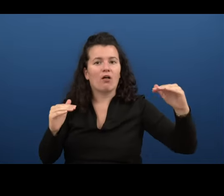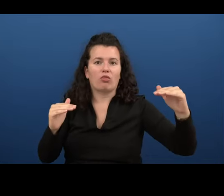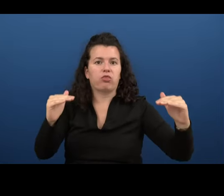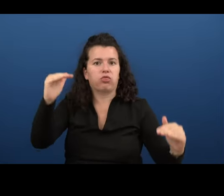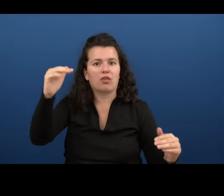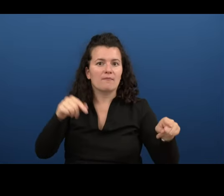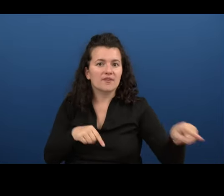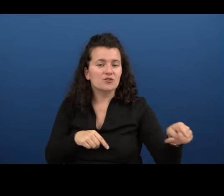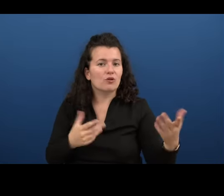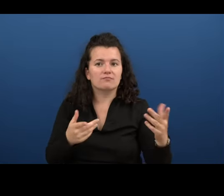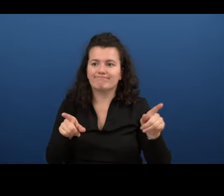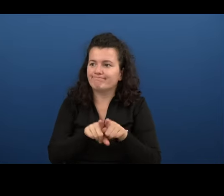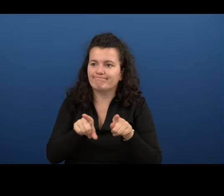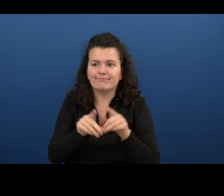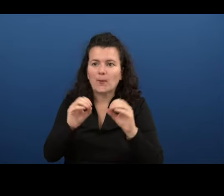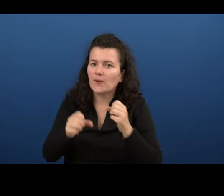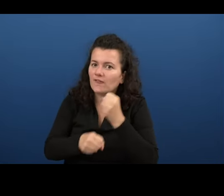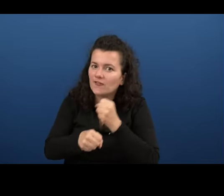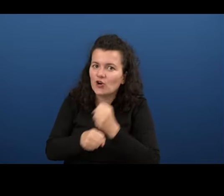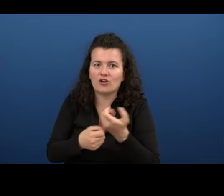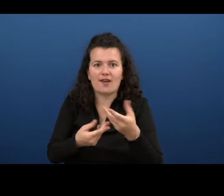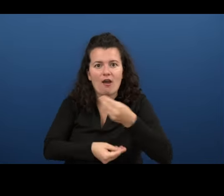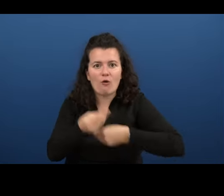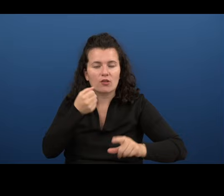significant. 14:30:19 On top of this, we, we have recognized